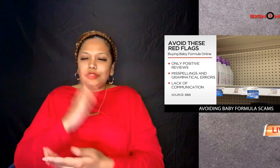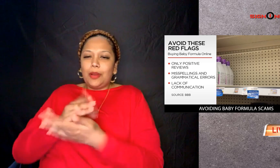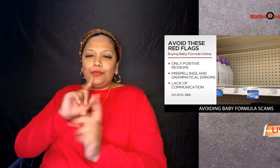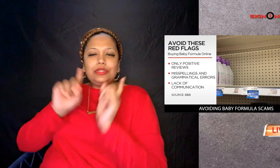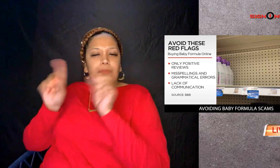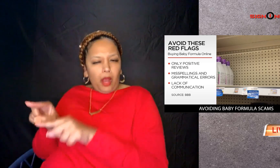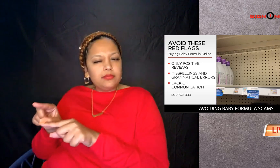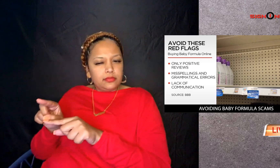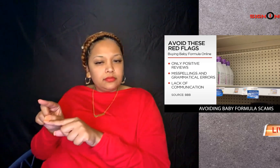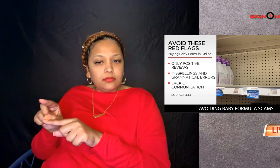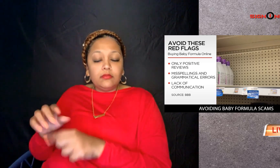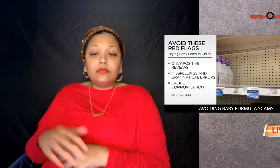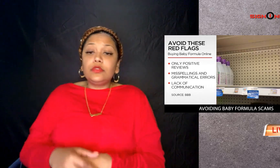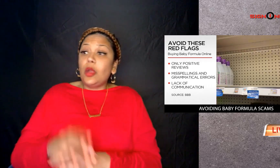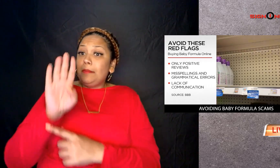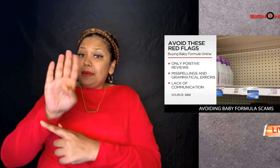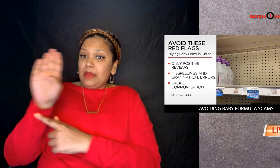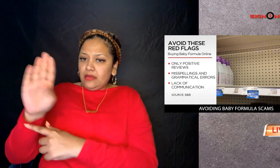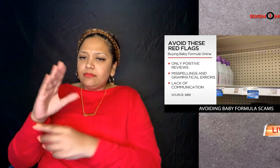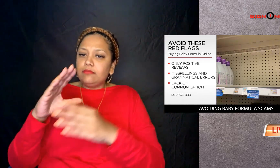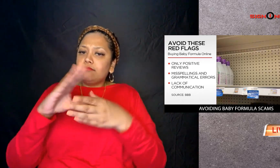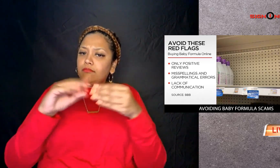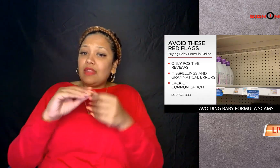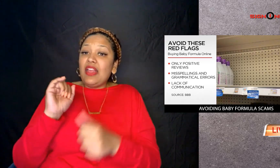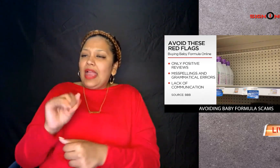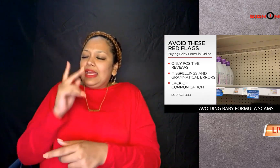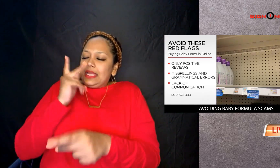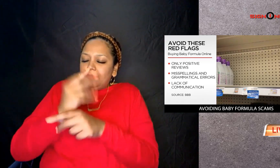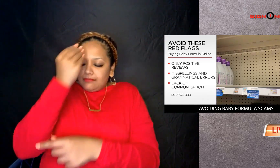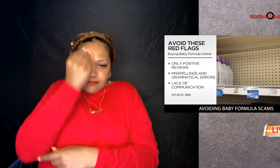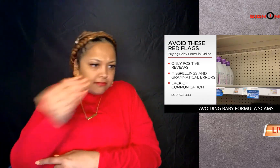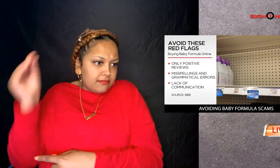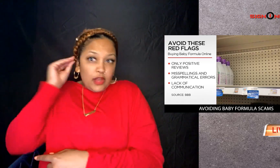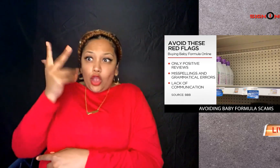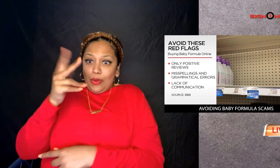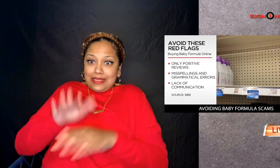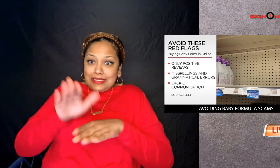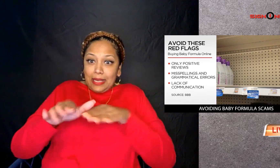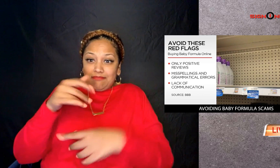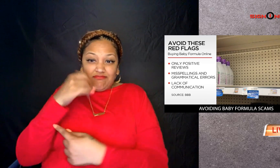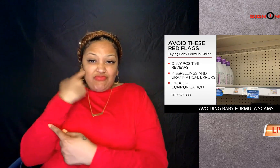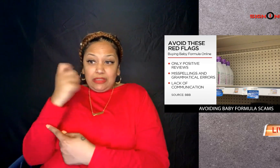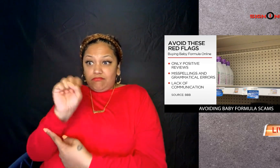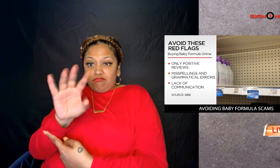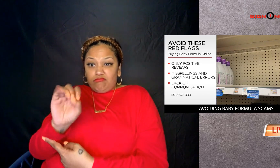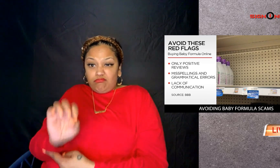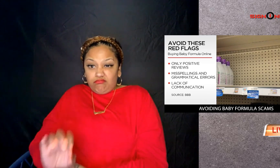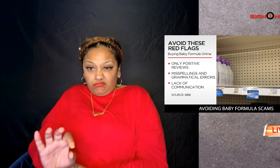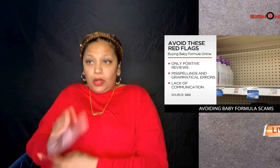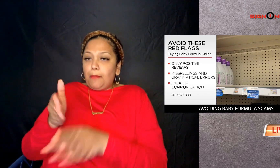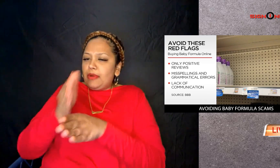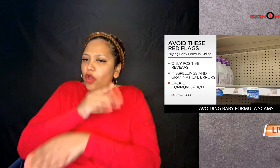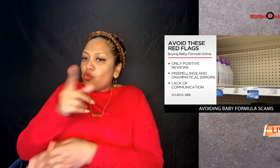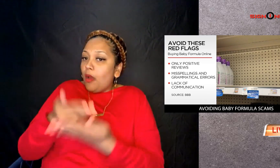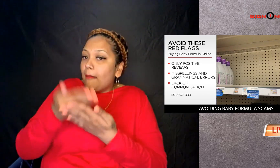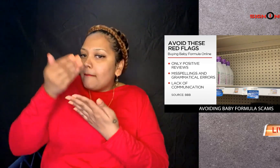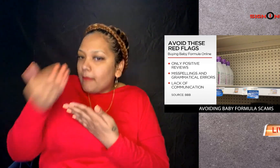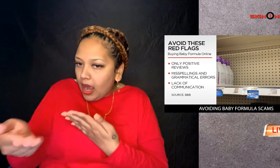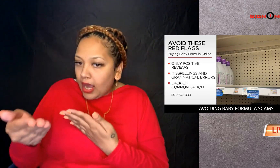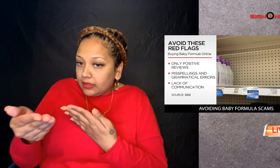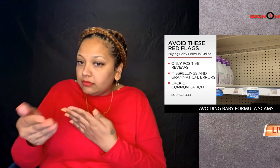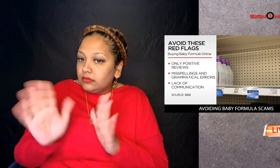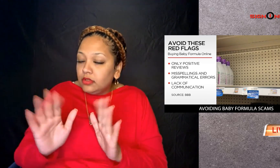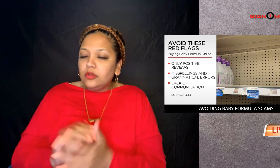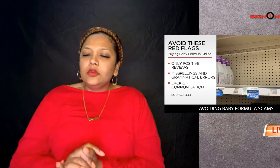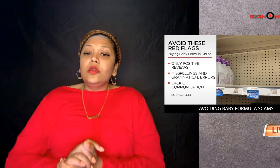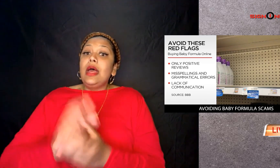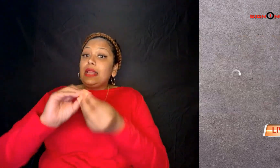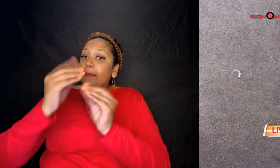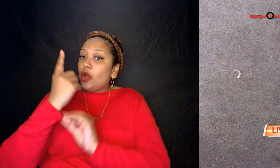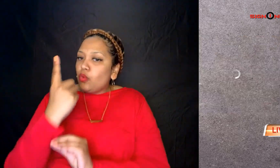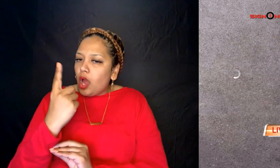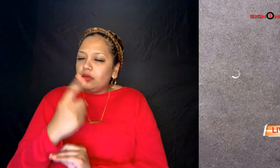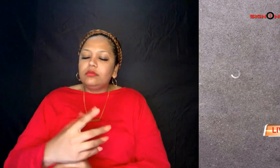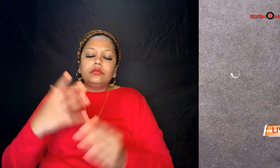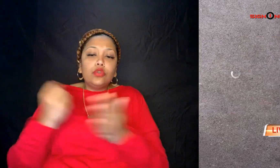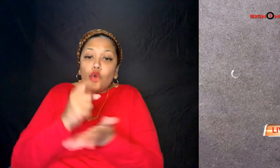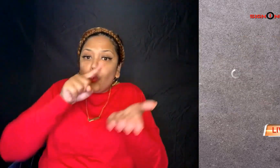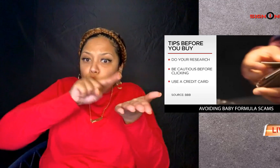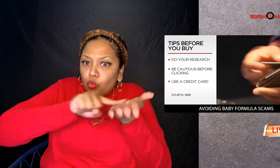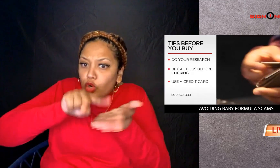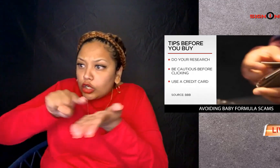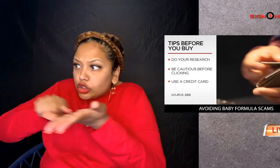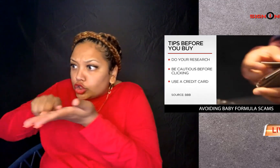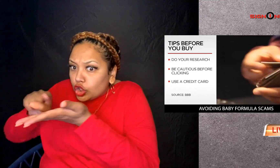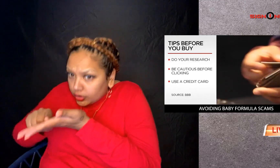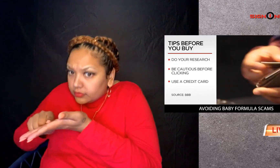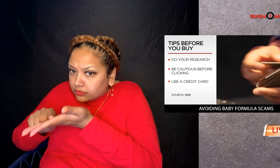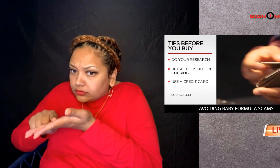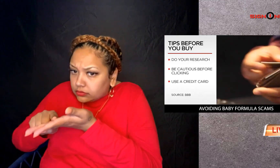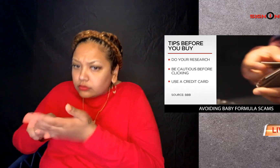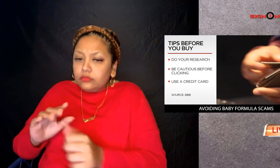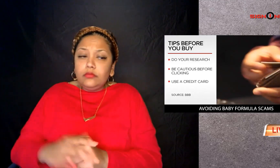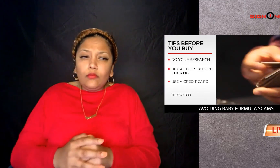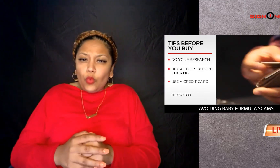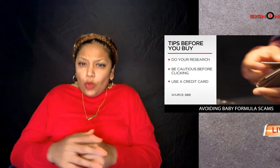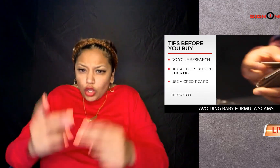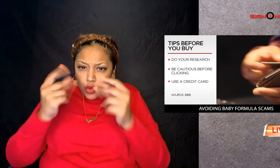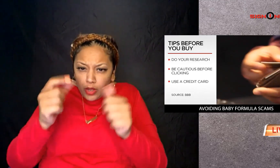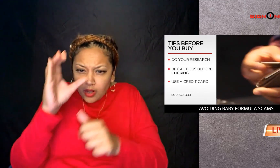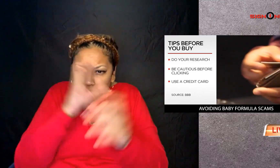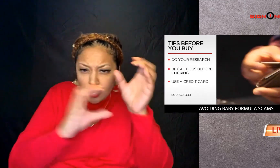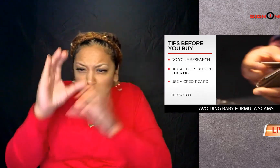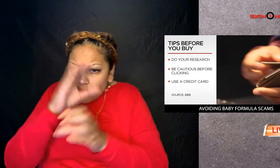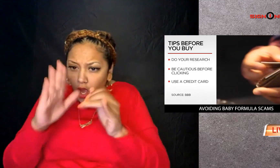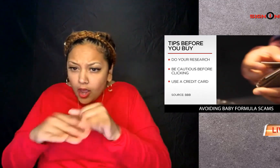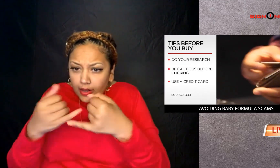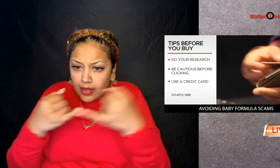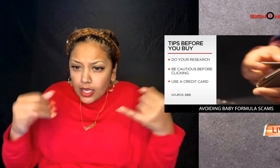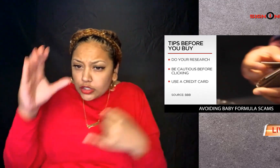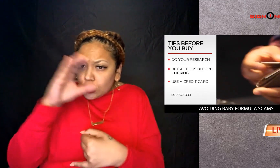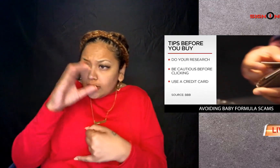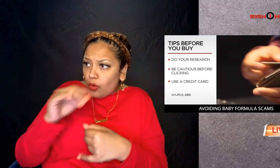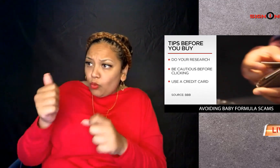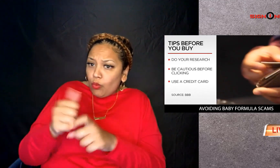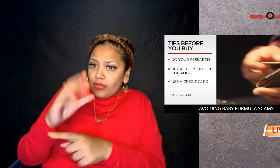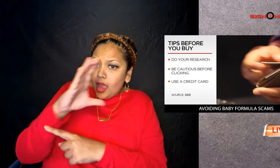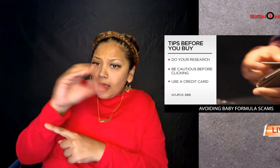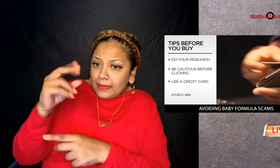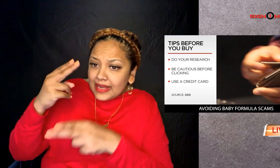clear the BBB says keep these three tips in mind before you buy number one do your research